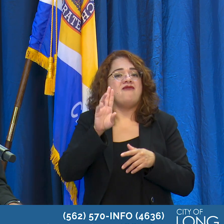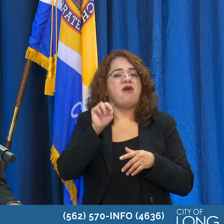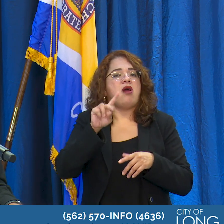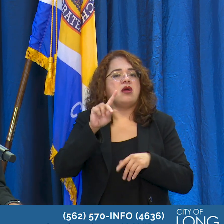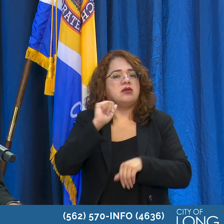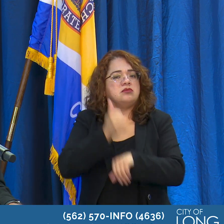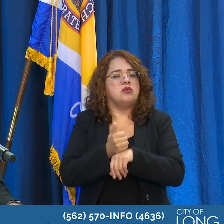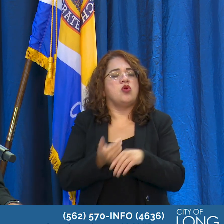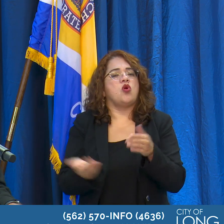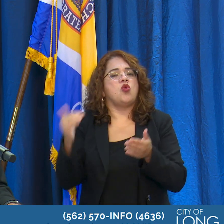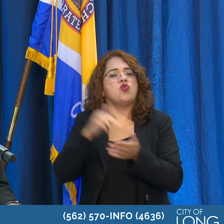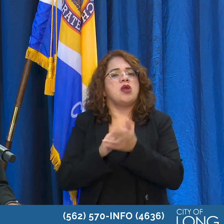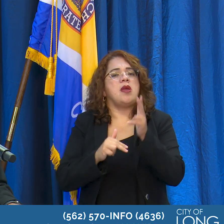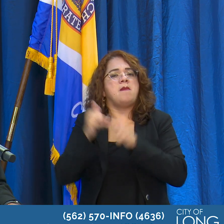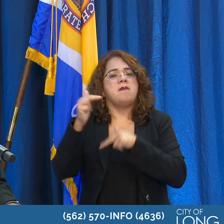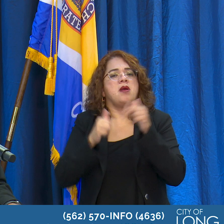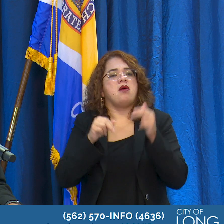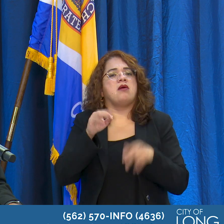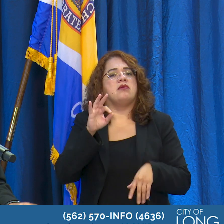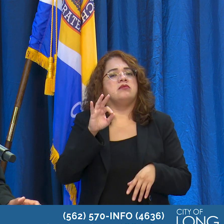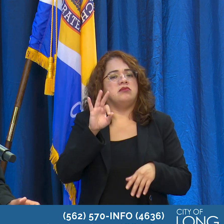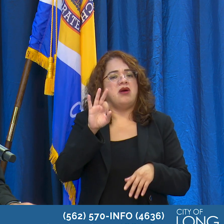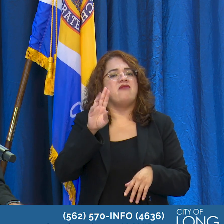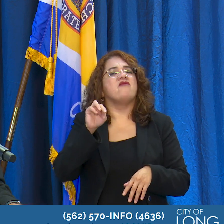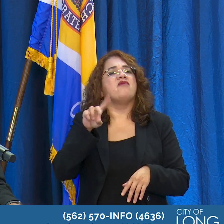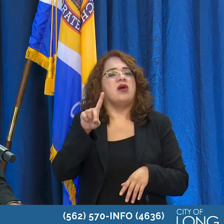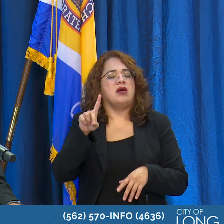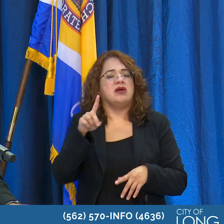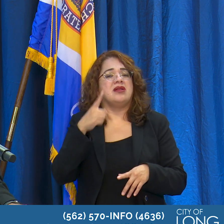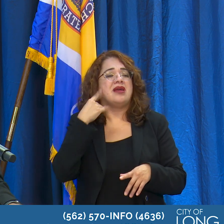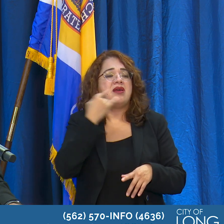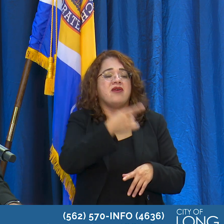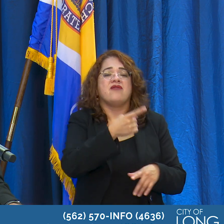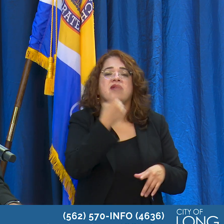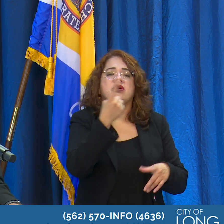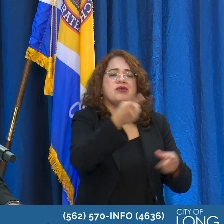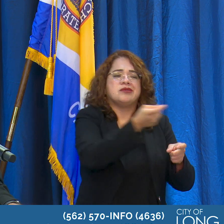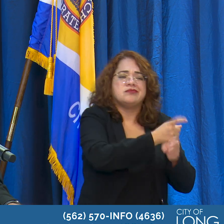that were looted or vandalized. We currently have 1.25 million dollars